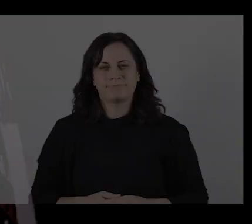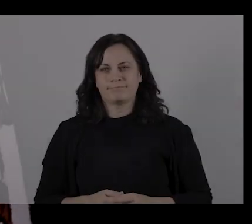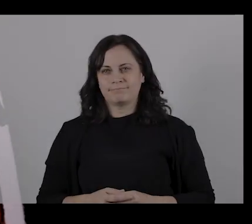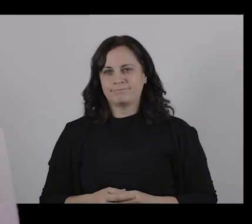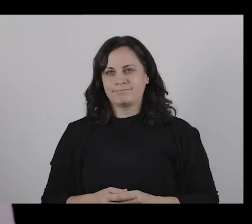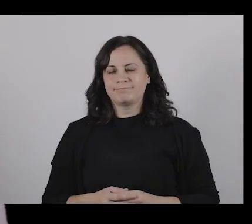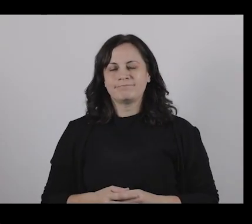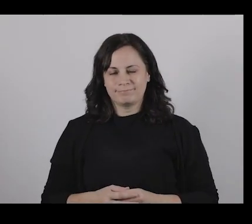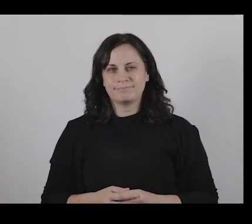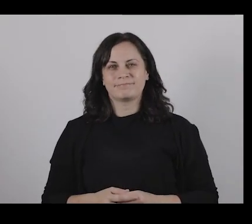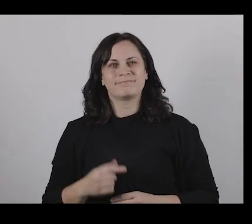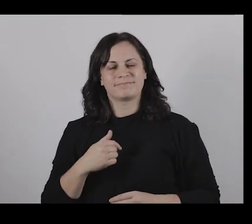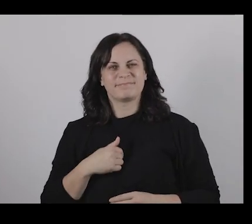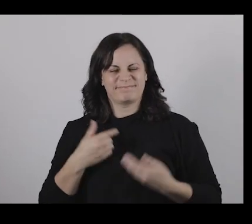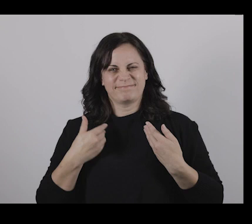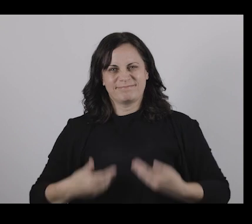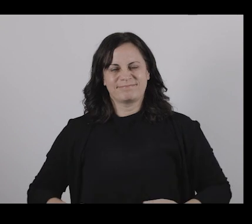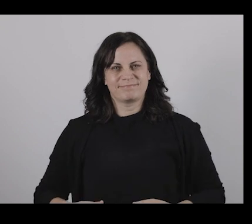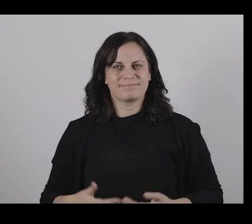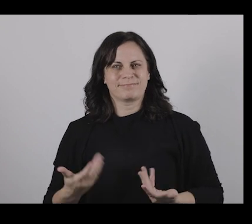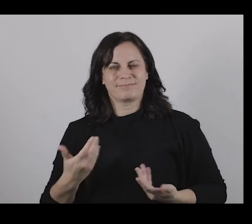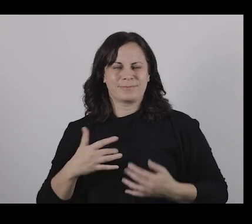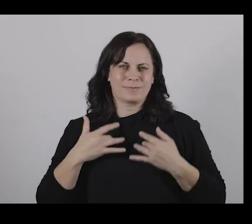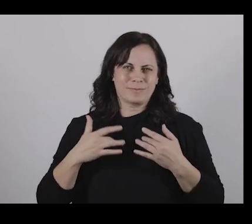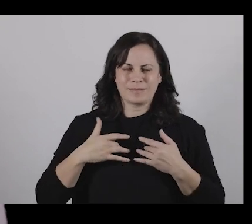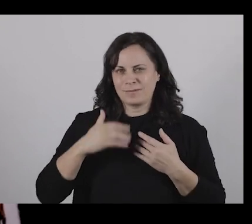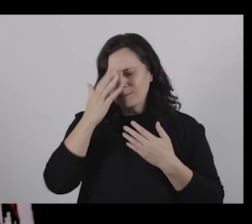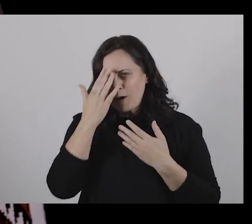IN TE REO MĀORI: I'm so honoured. I'd like to thank...